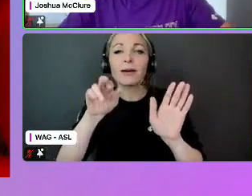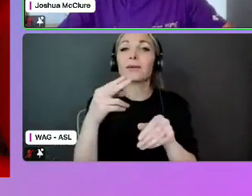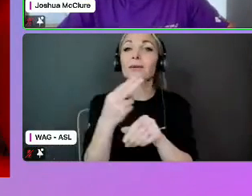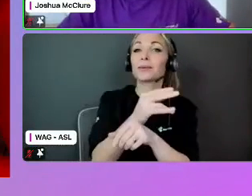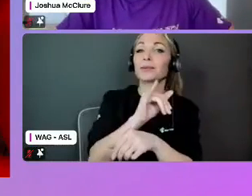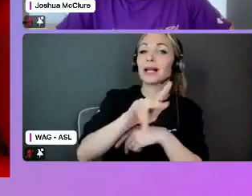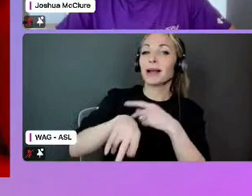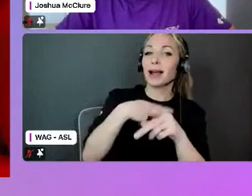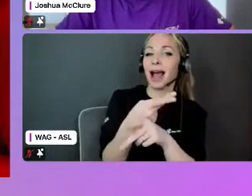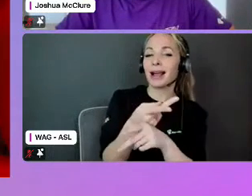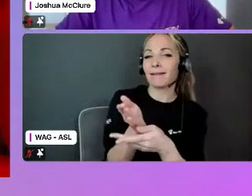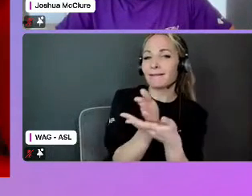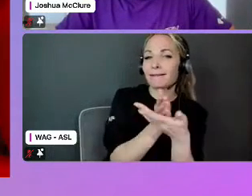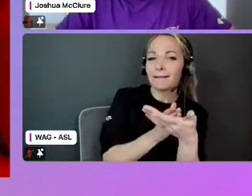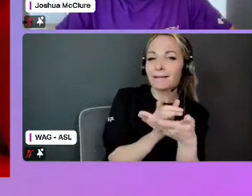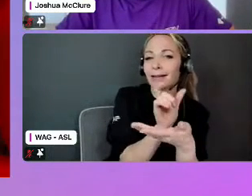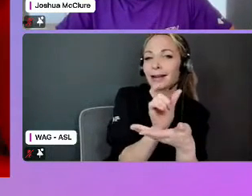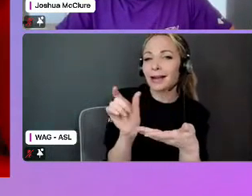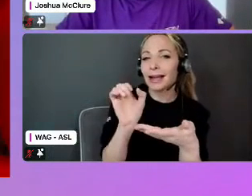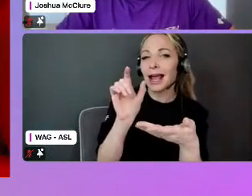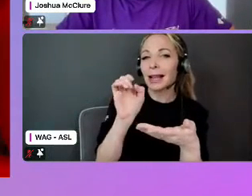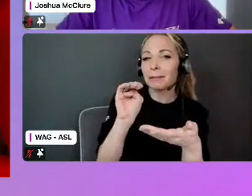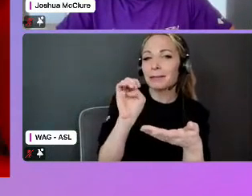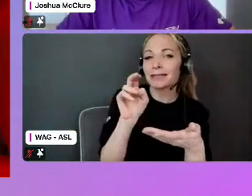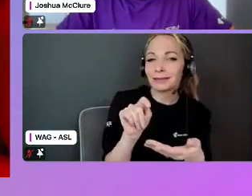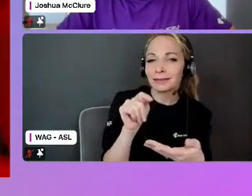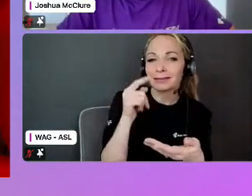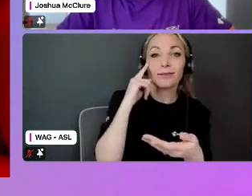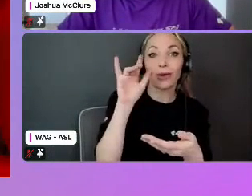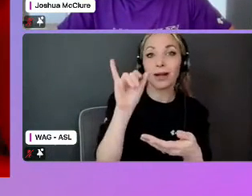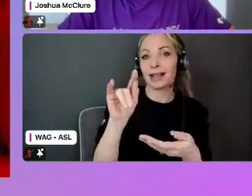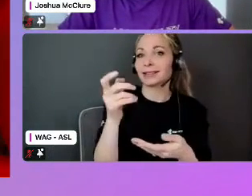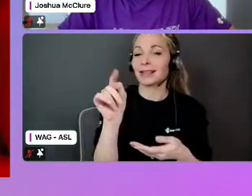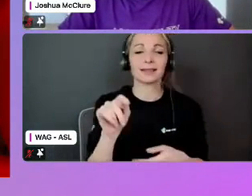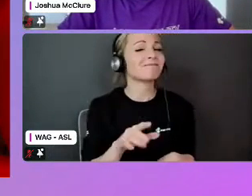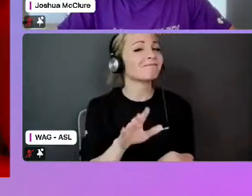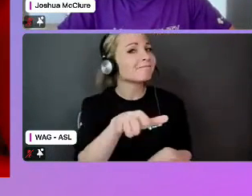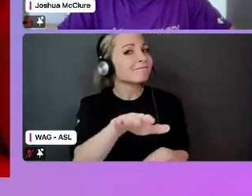in time to display those, or use those elements for those